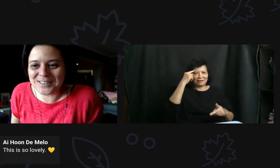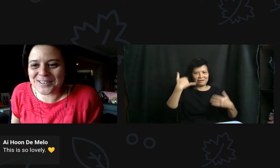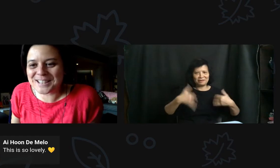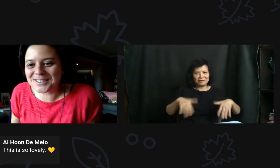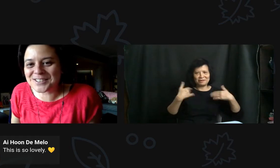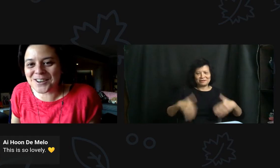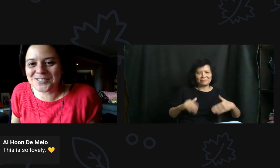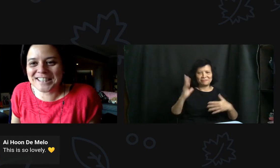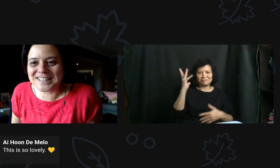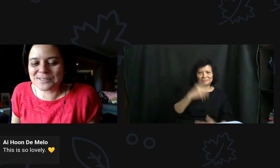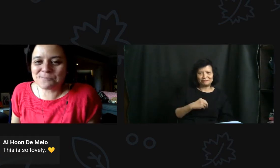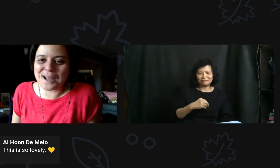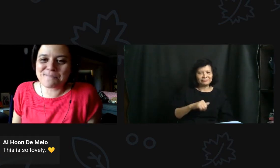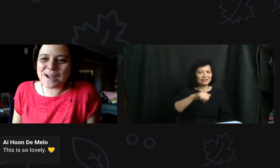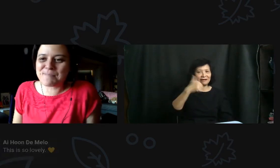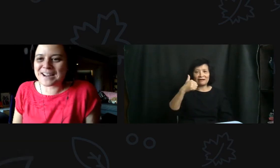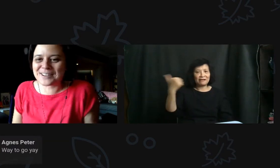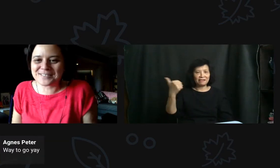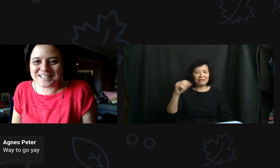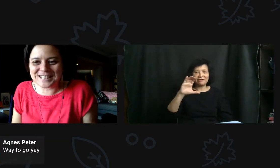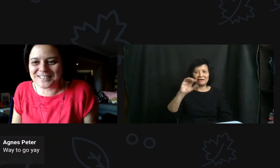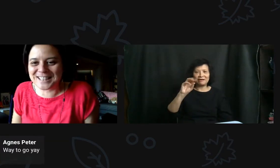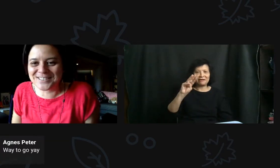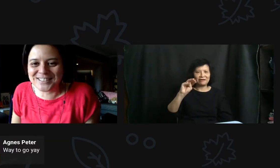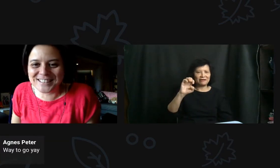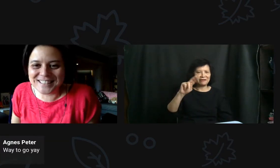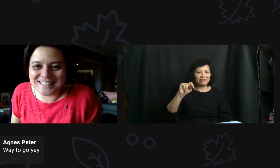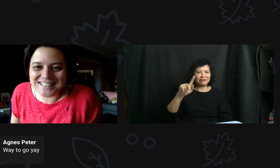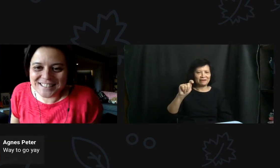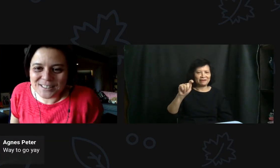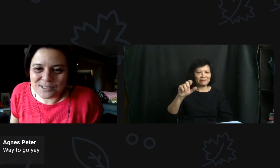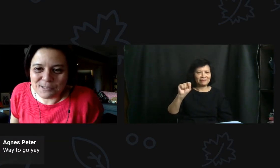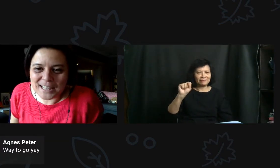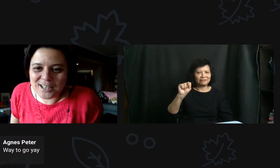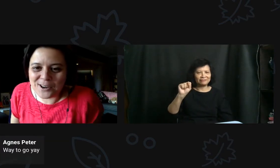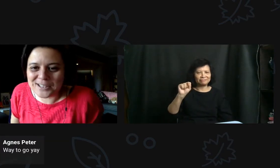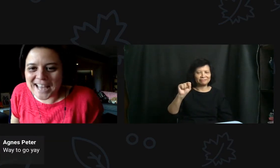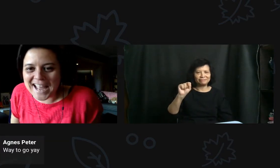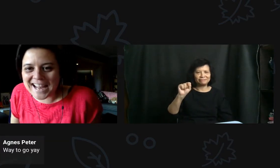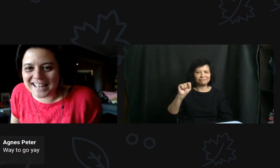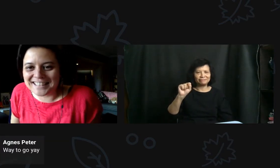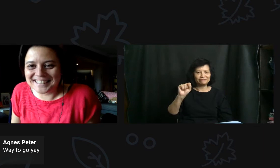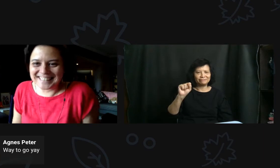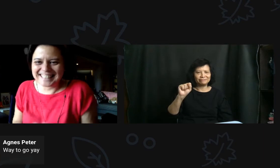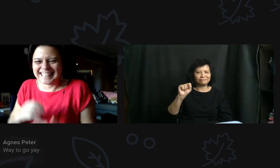Are there any other comment? My background team? Does anyone? Way to go, yay.